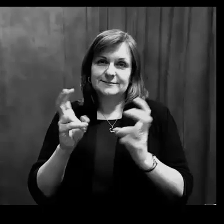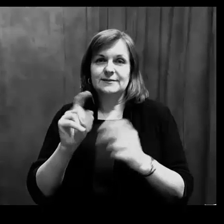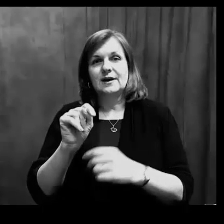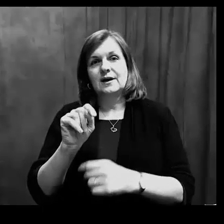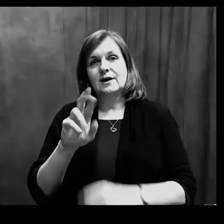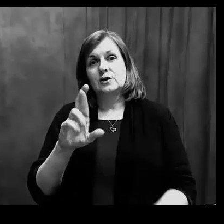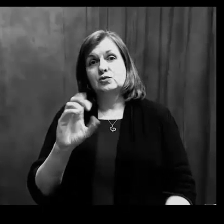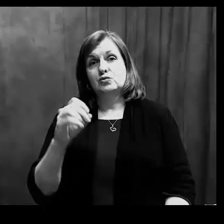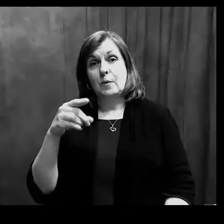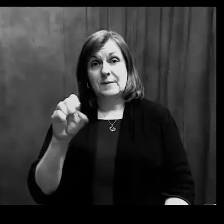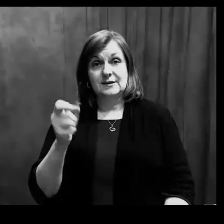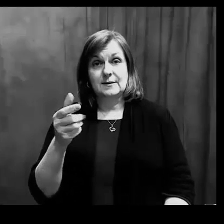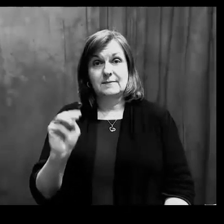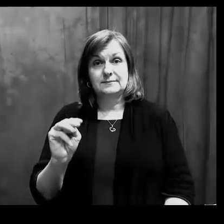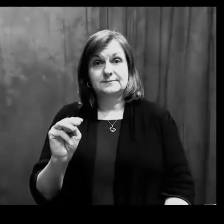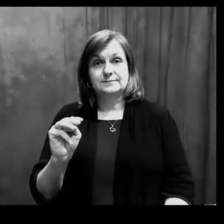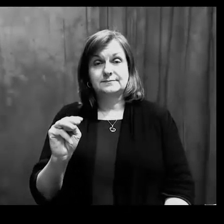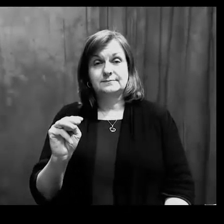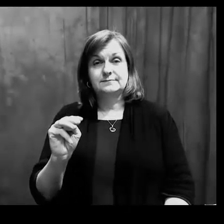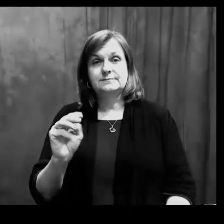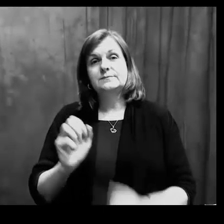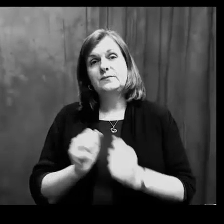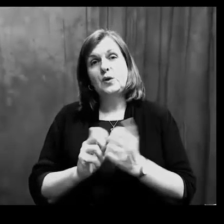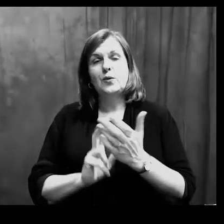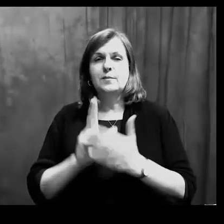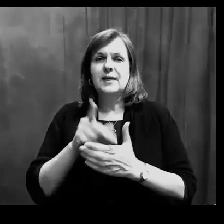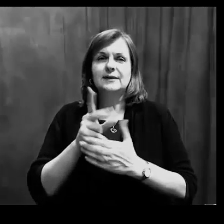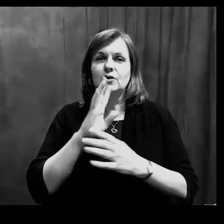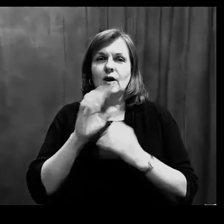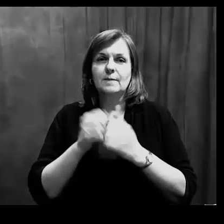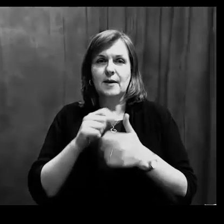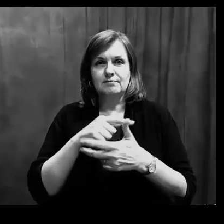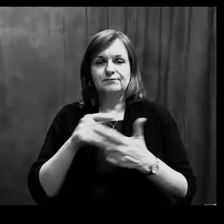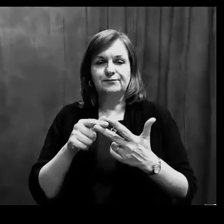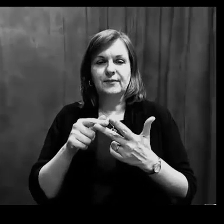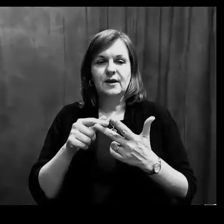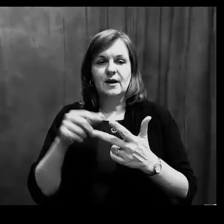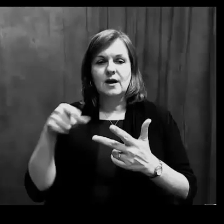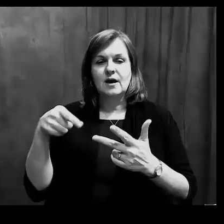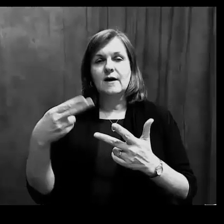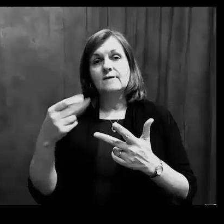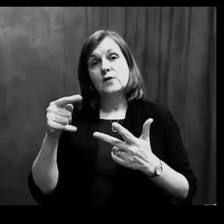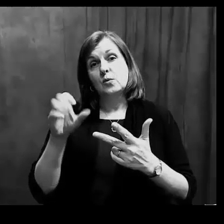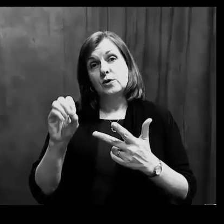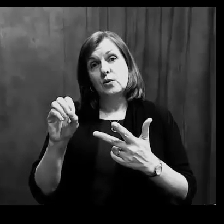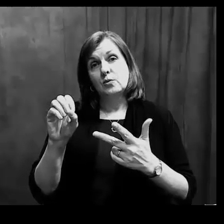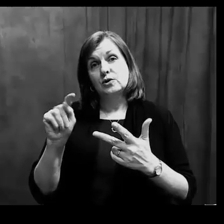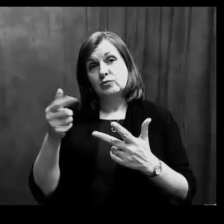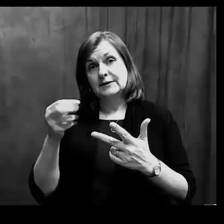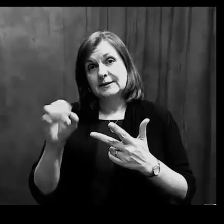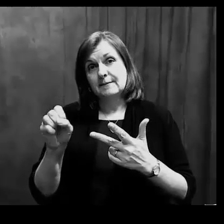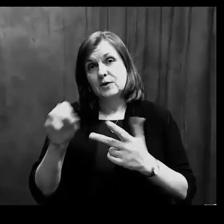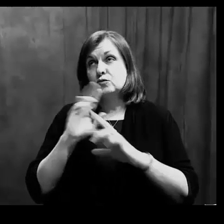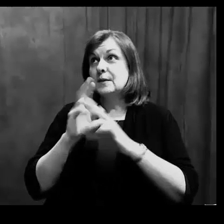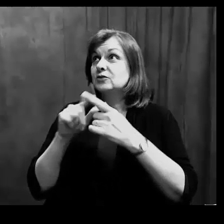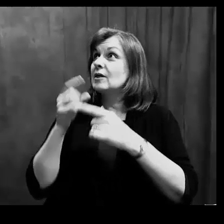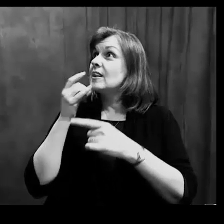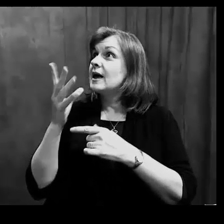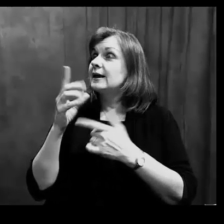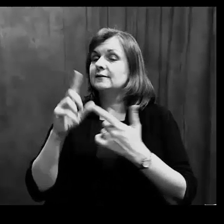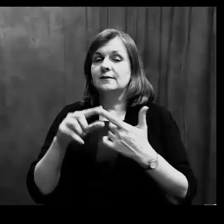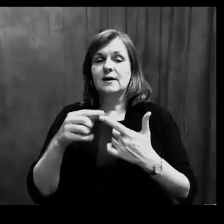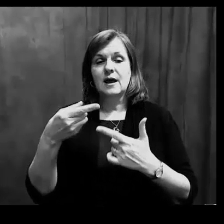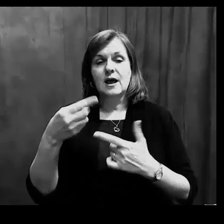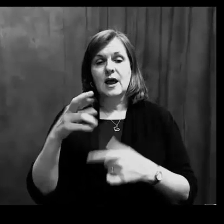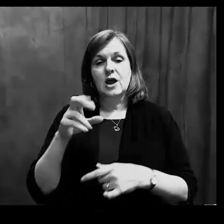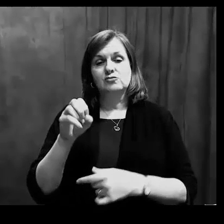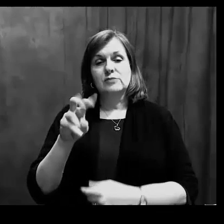is very much a tropism. So in plants we talked about phototropisms - or response to light. Gravitropisms - or